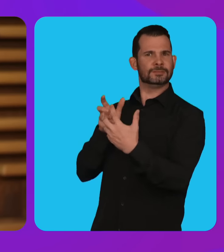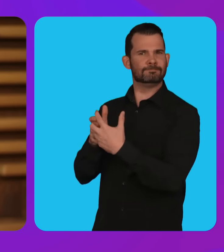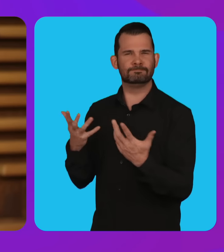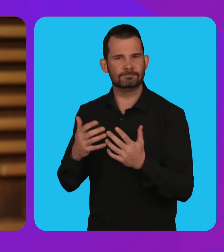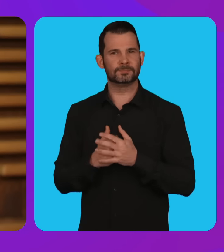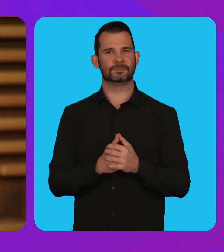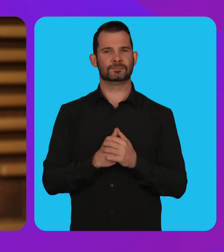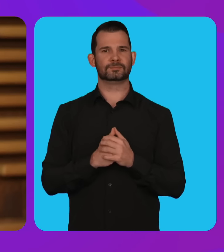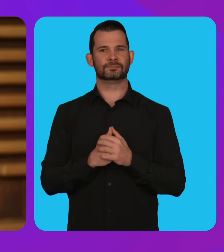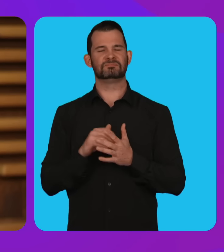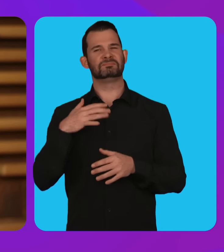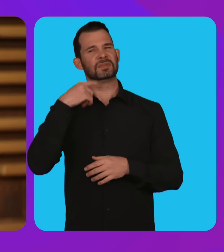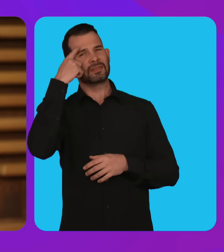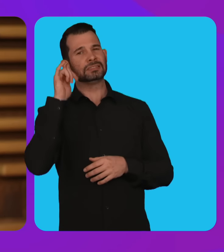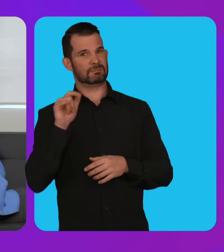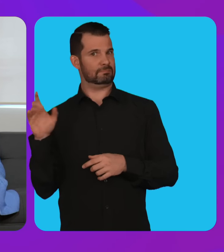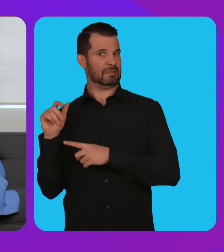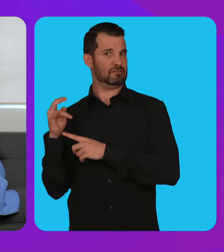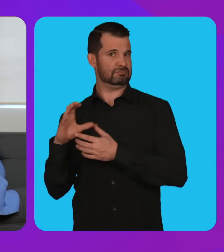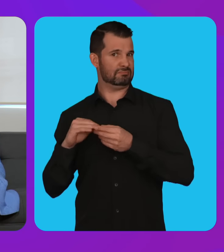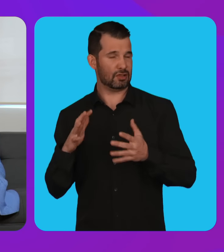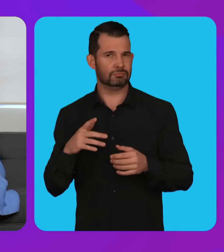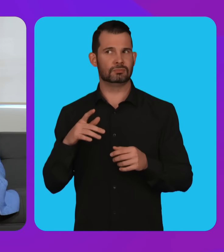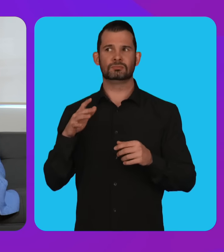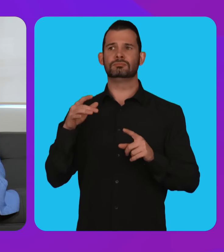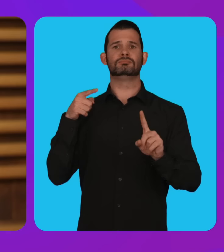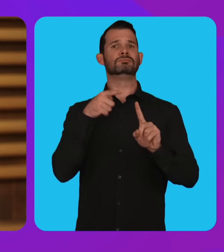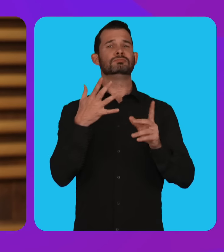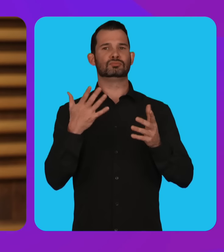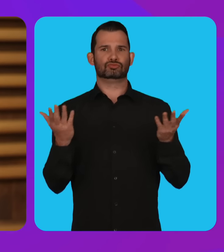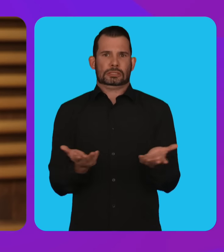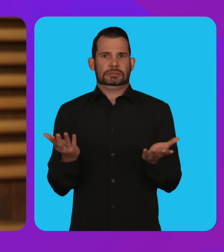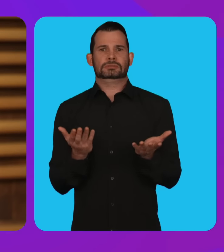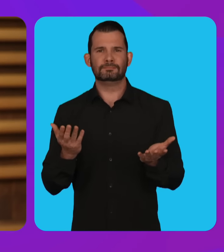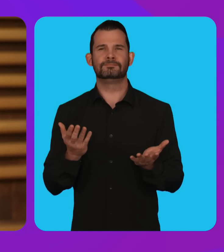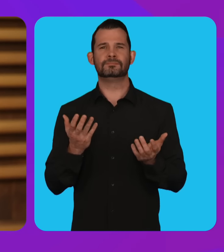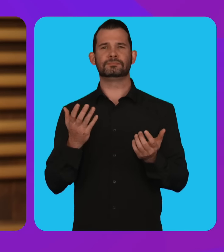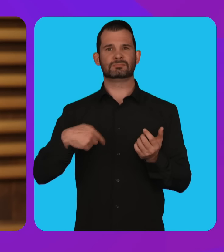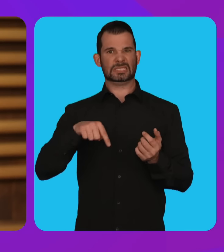[Interpreter 2] I think, as Catherine has said, it's a question of presence. We are the national public broadcaster.